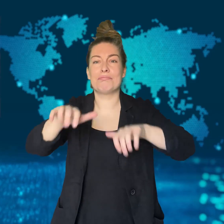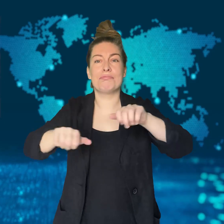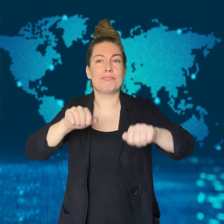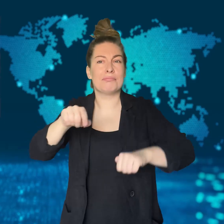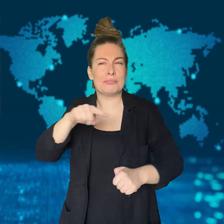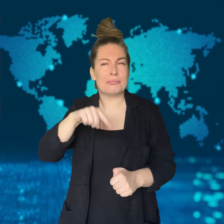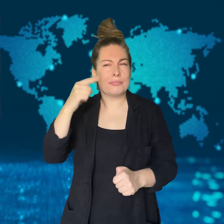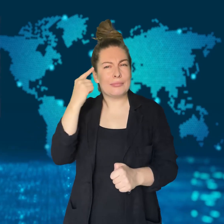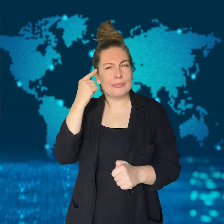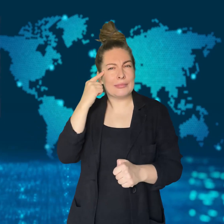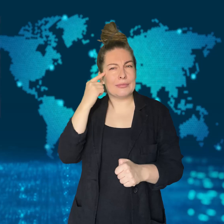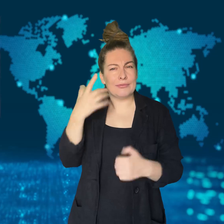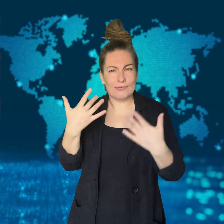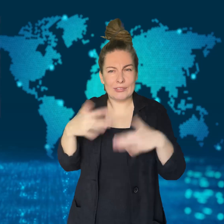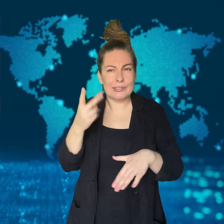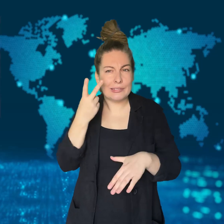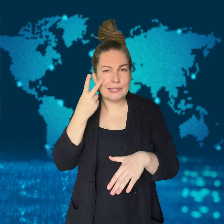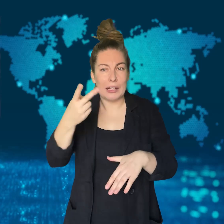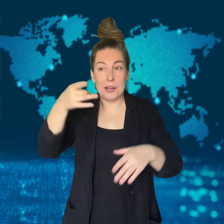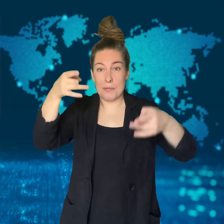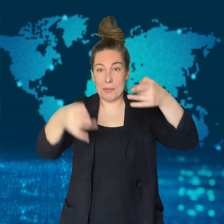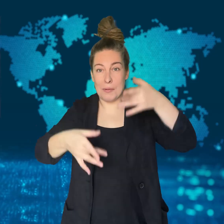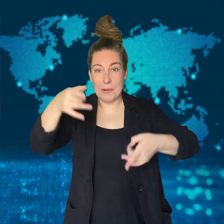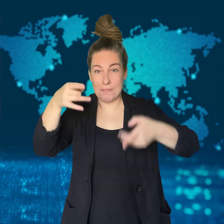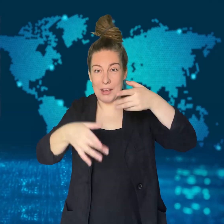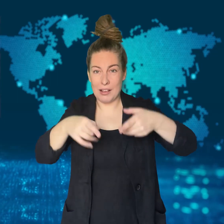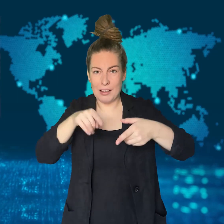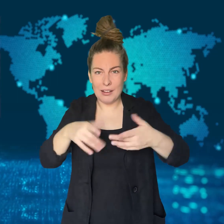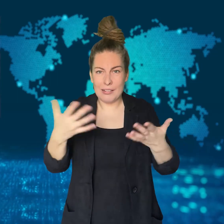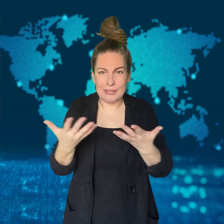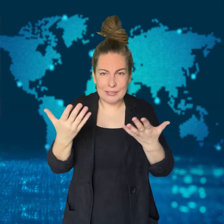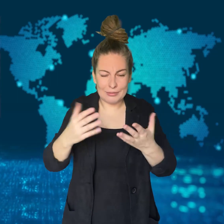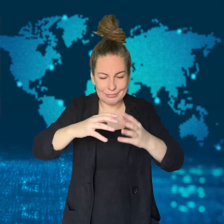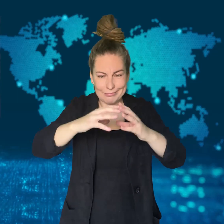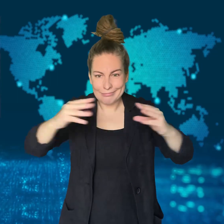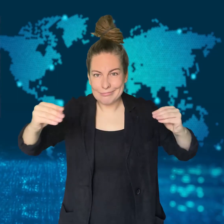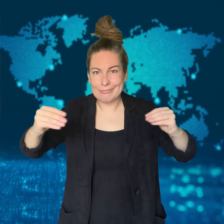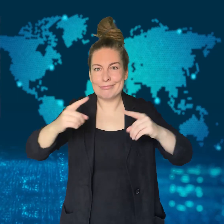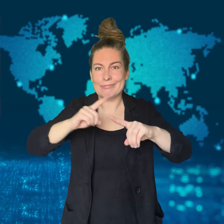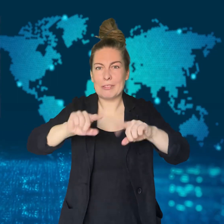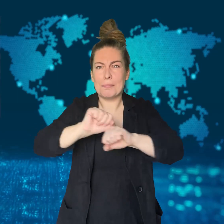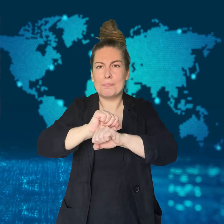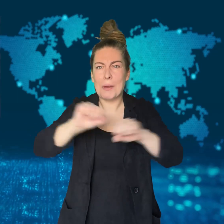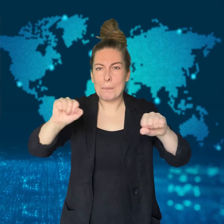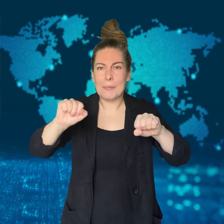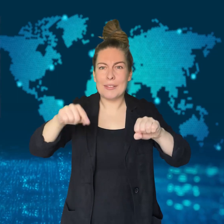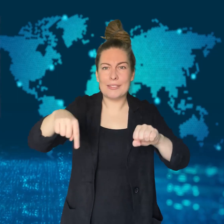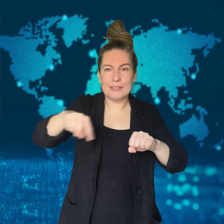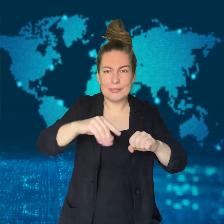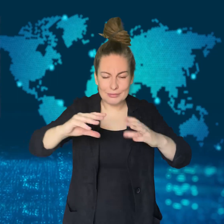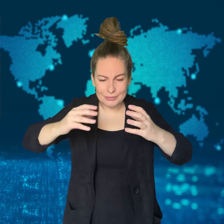Alleged shells captured by the Sudanese army